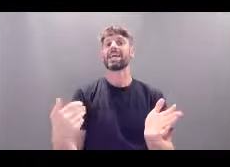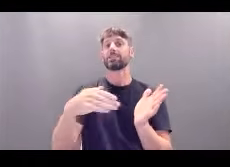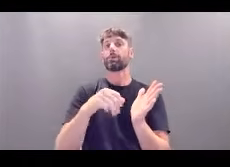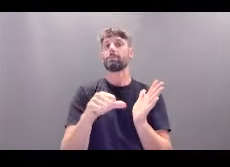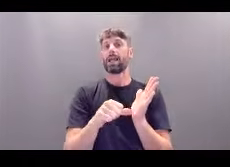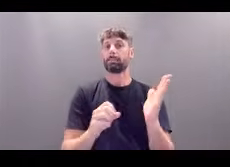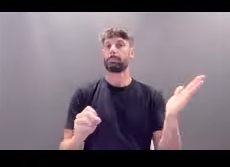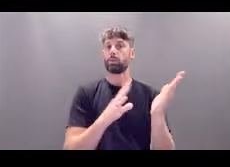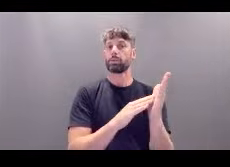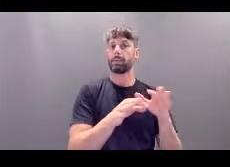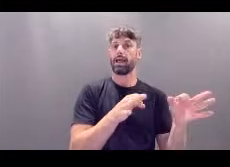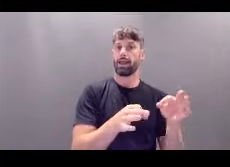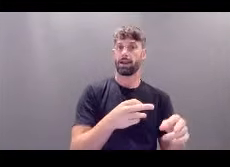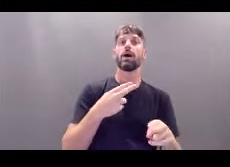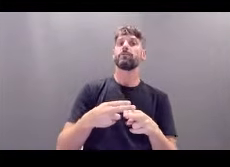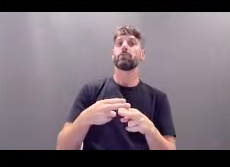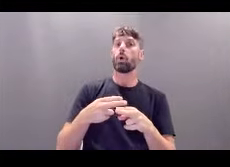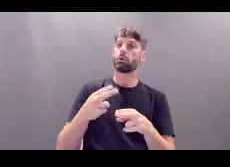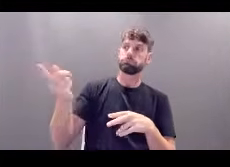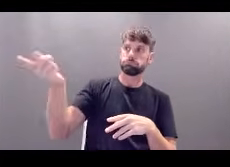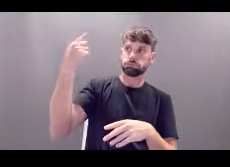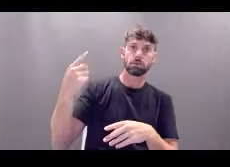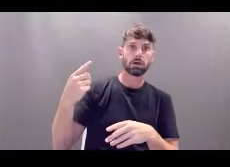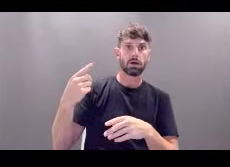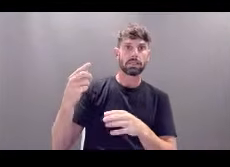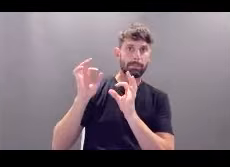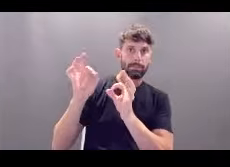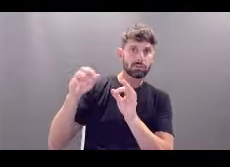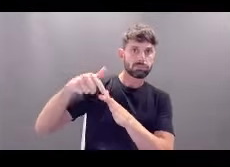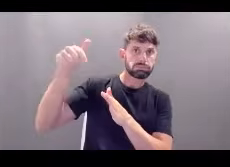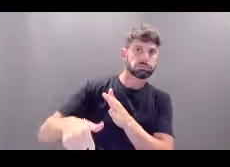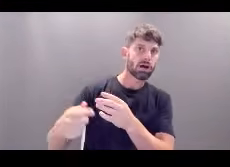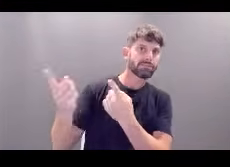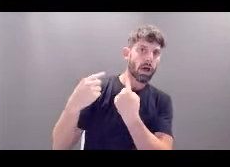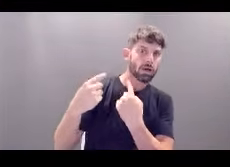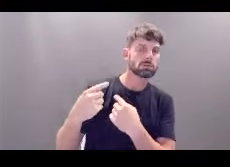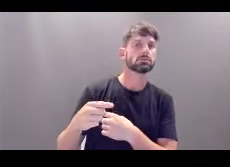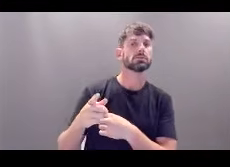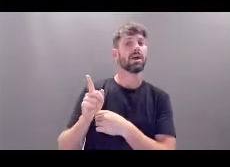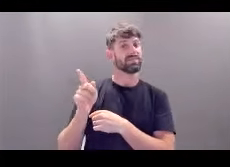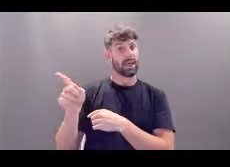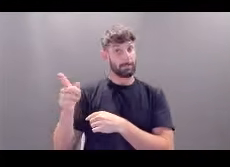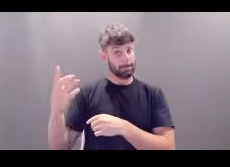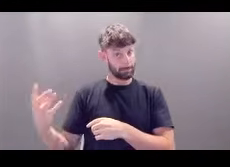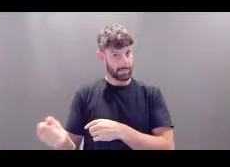and assessments, and the AT advisor or assessor must provide written advice